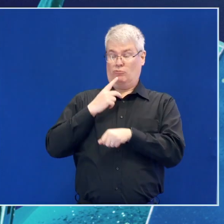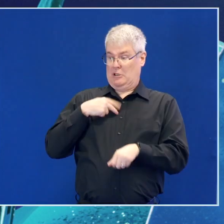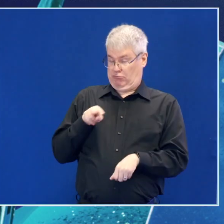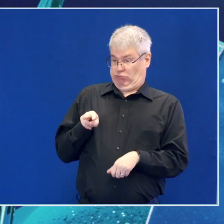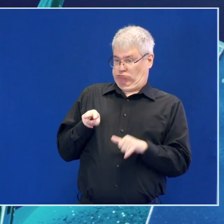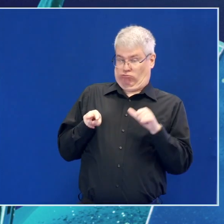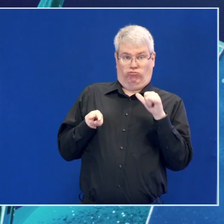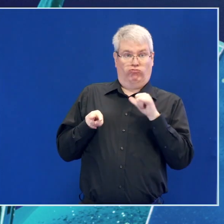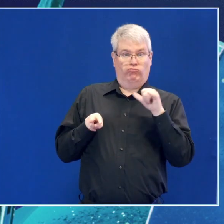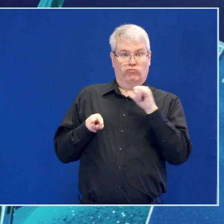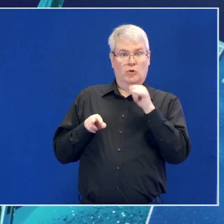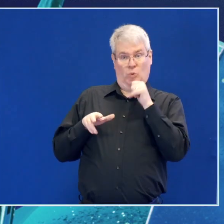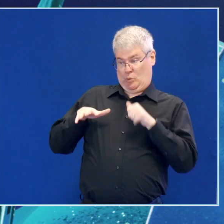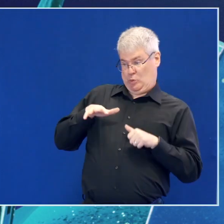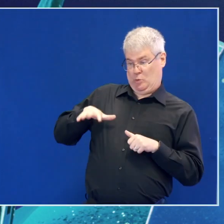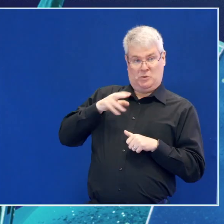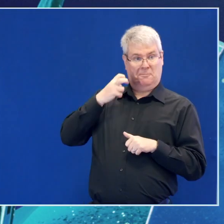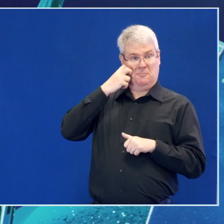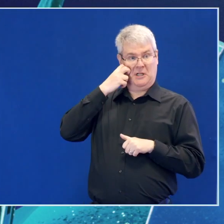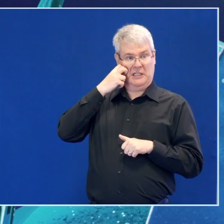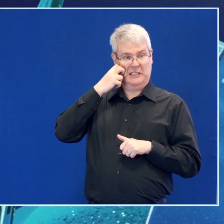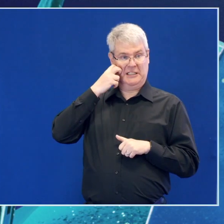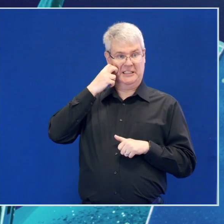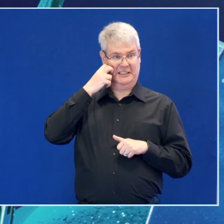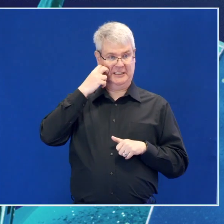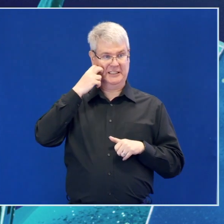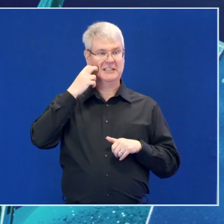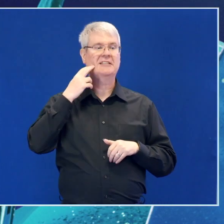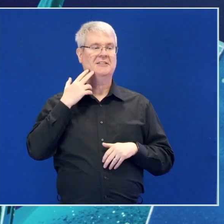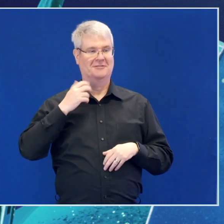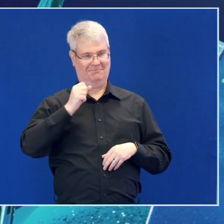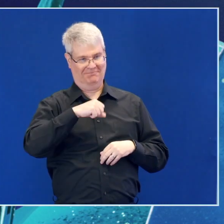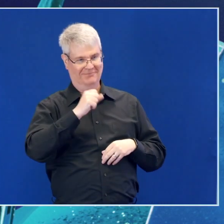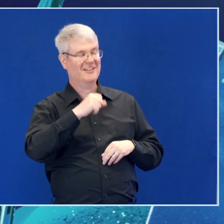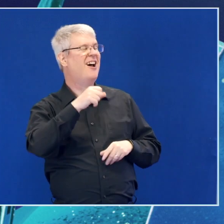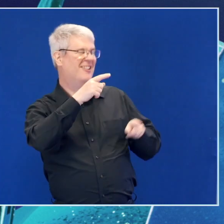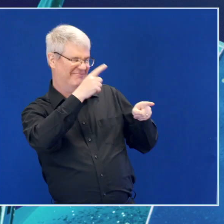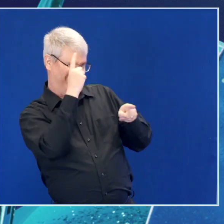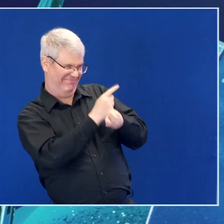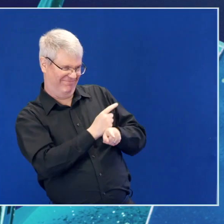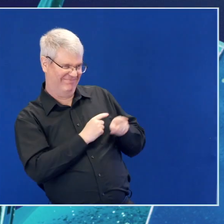And Blake's going to share some of those examples in our demo in a little bit of how he's using the tech,